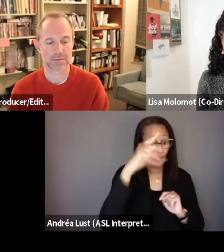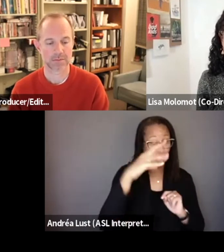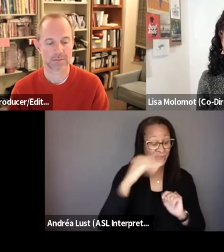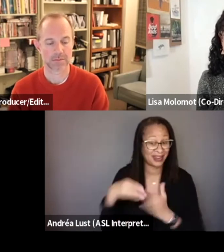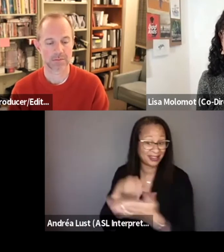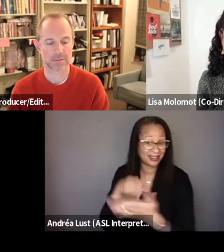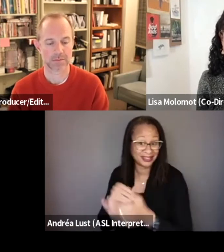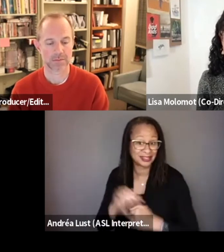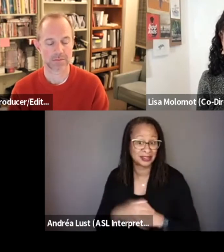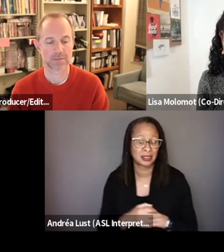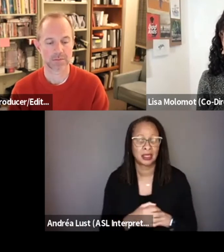What have you been hearing?